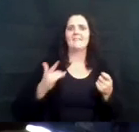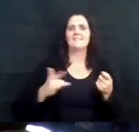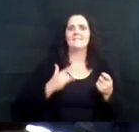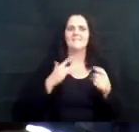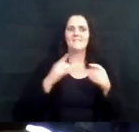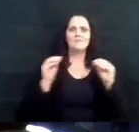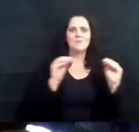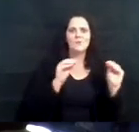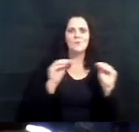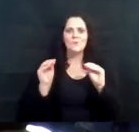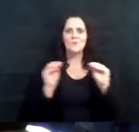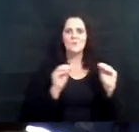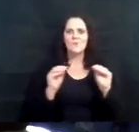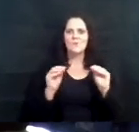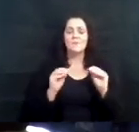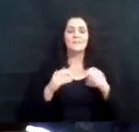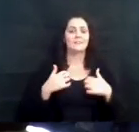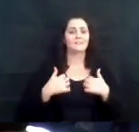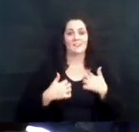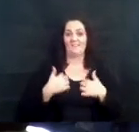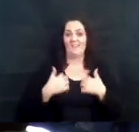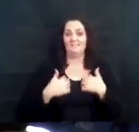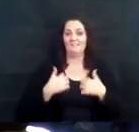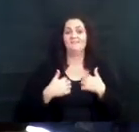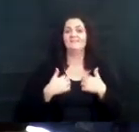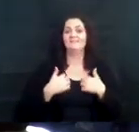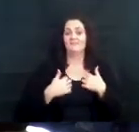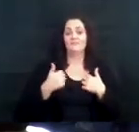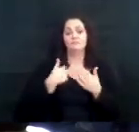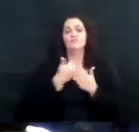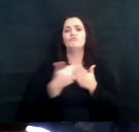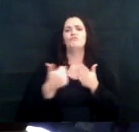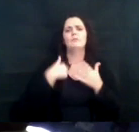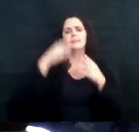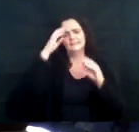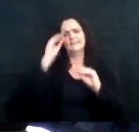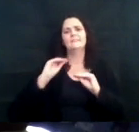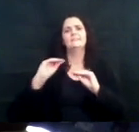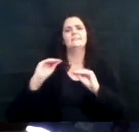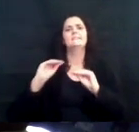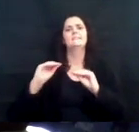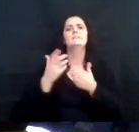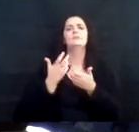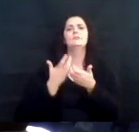I'm really excited about, this is a method that I teach in my second year drawing classes at the Queensland College of Art, at